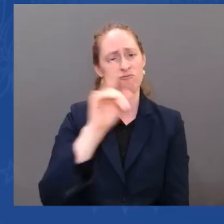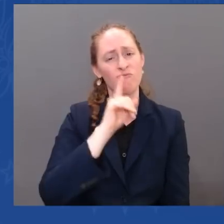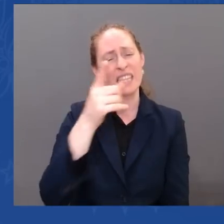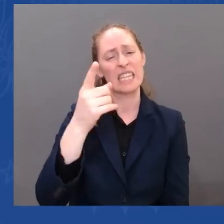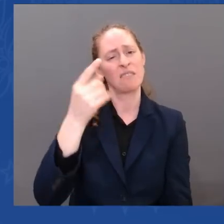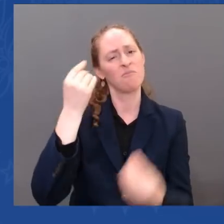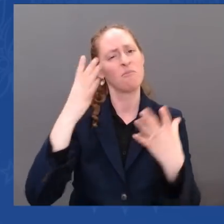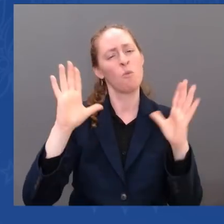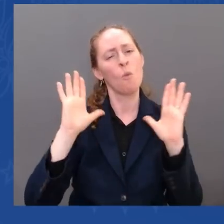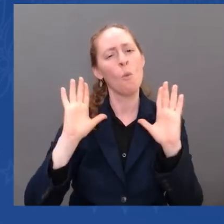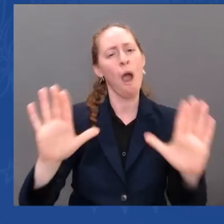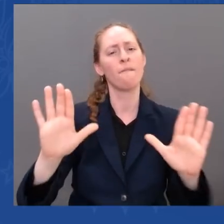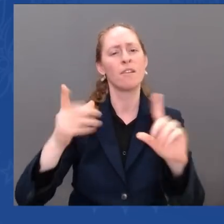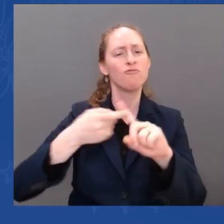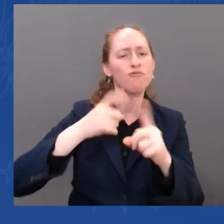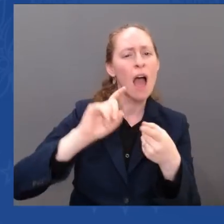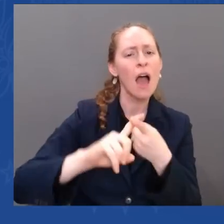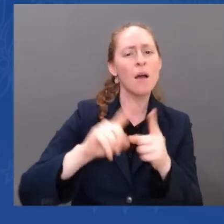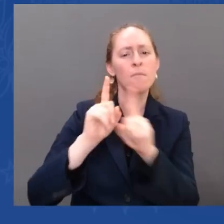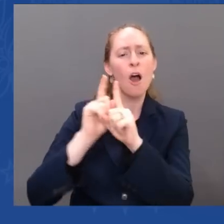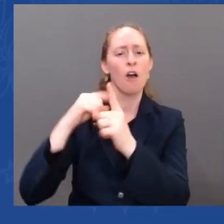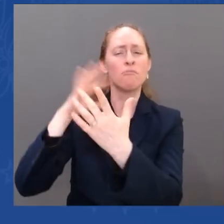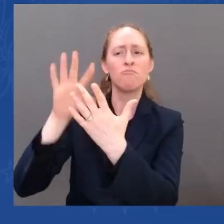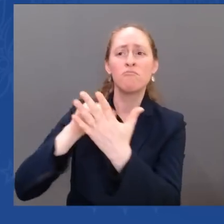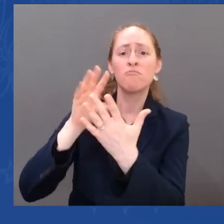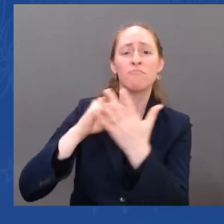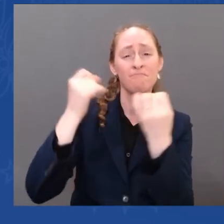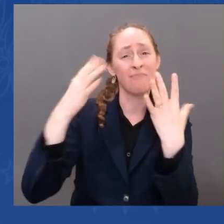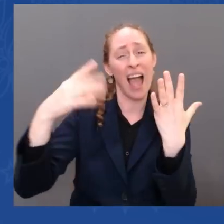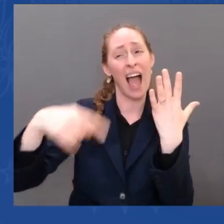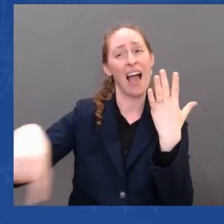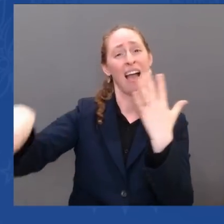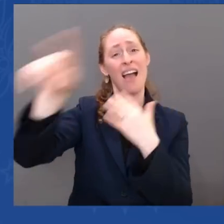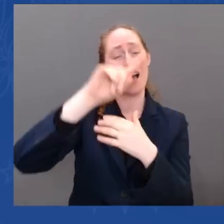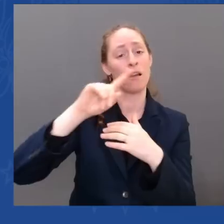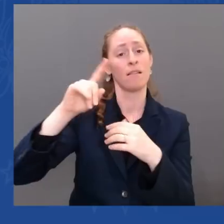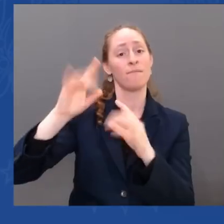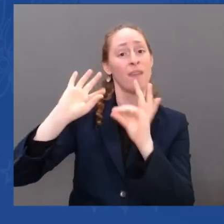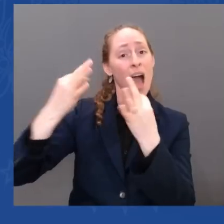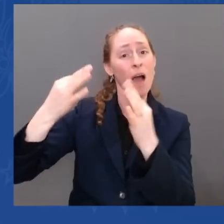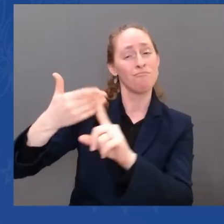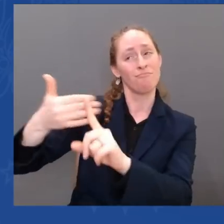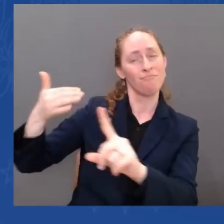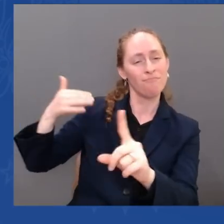I've found inspiration in the courage and principled leadership of the Greek Orthodox Archdiocese of America,